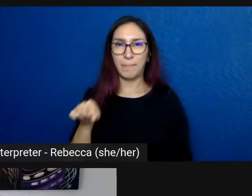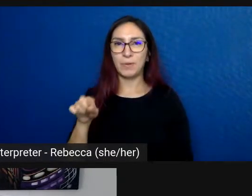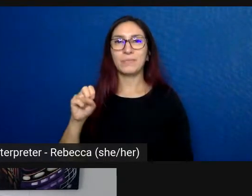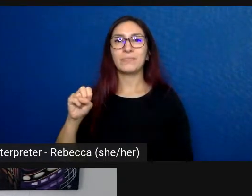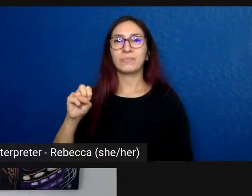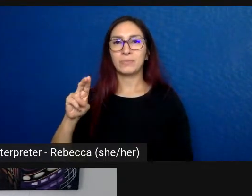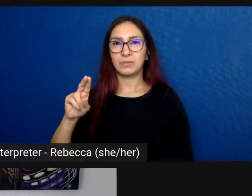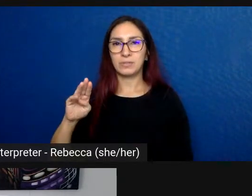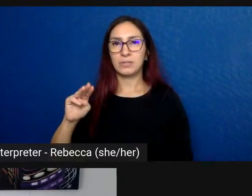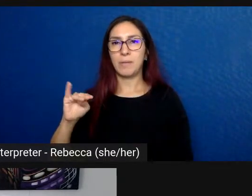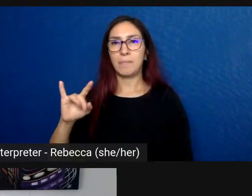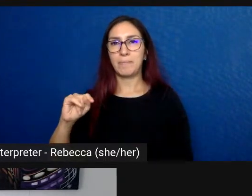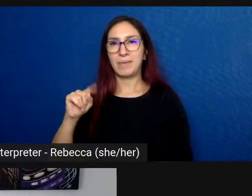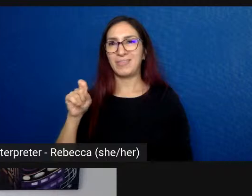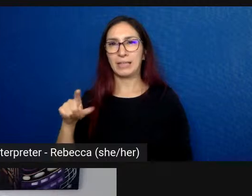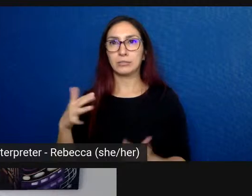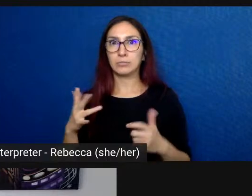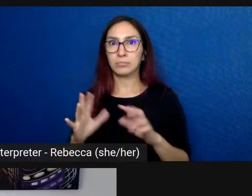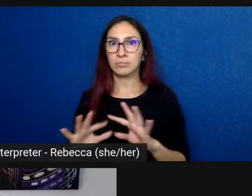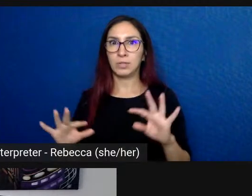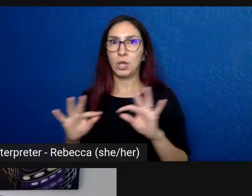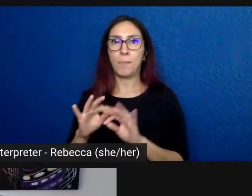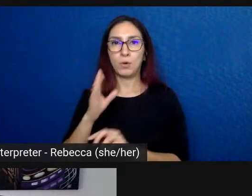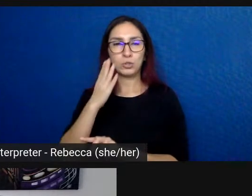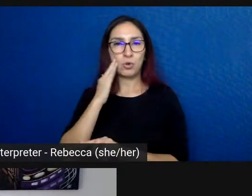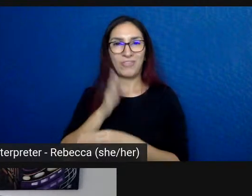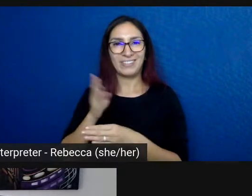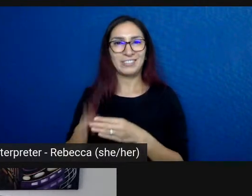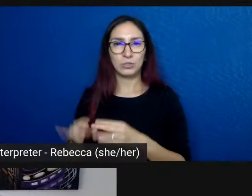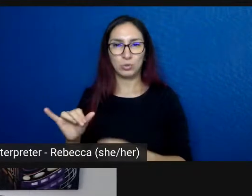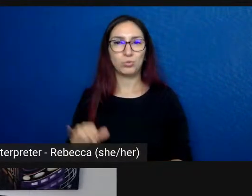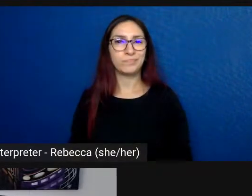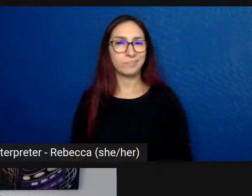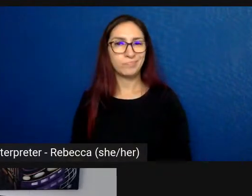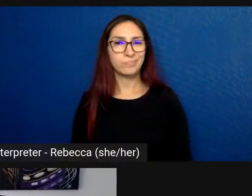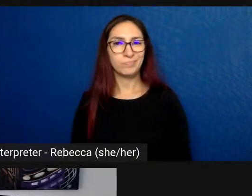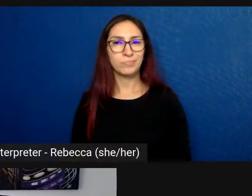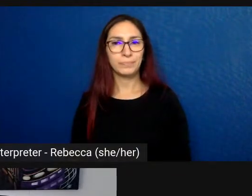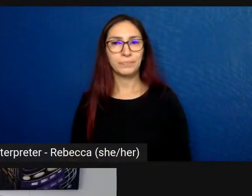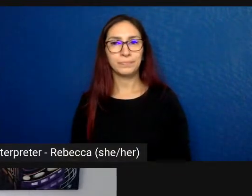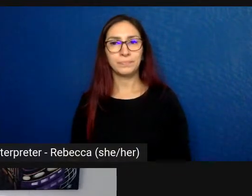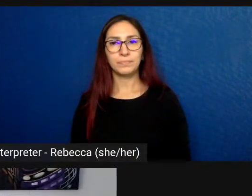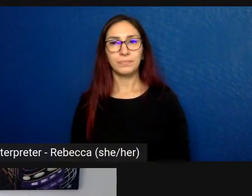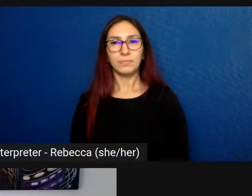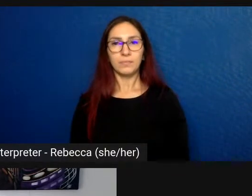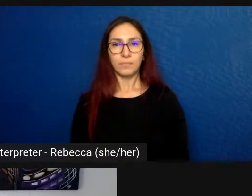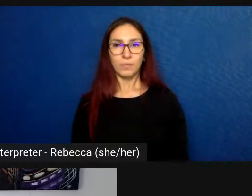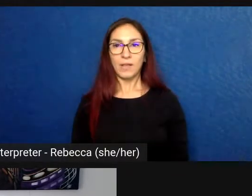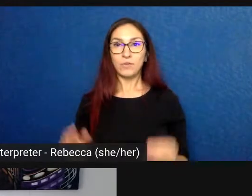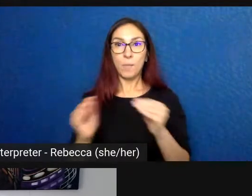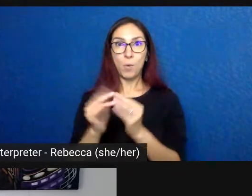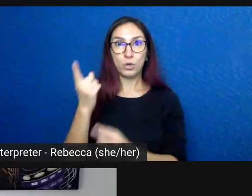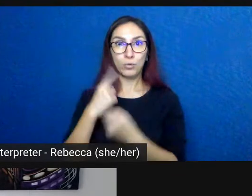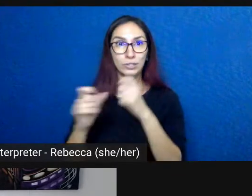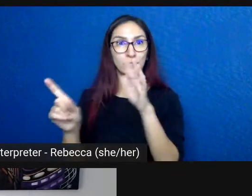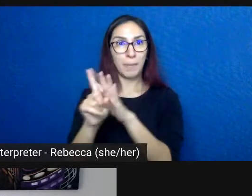, you may want to get to the close button quick and give the option. That "Submit" button would be a key as well .